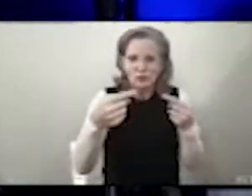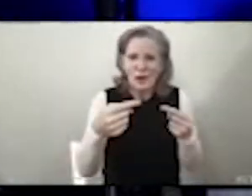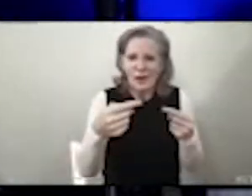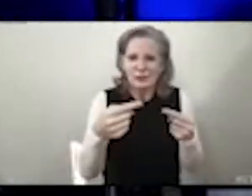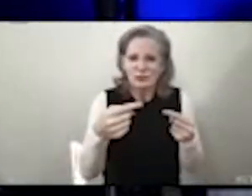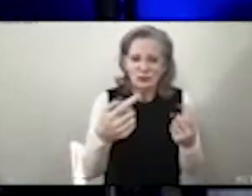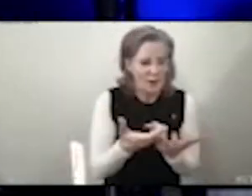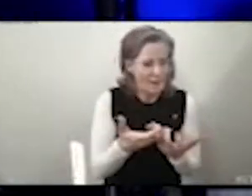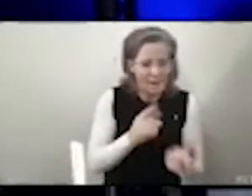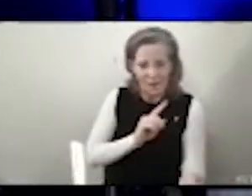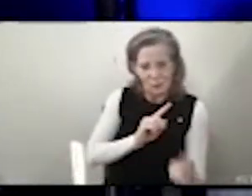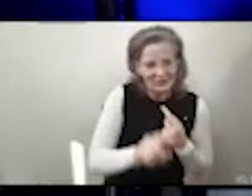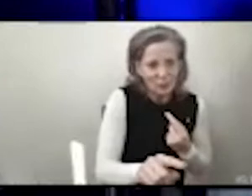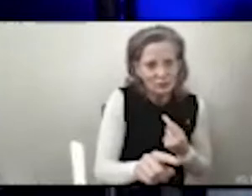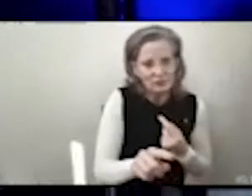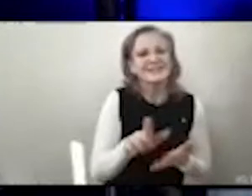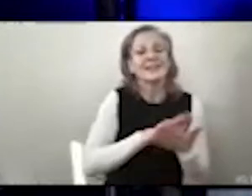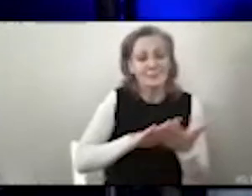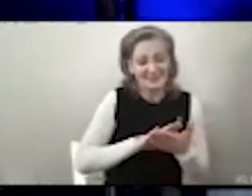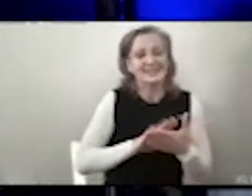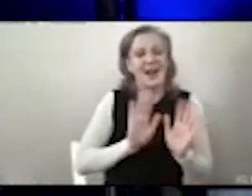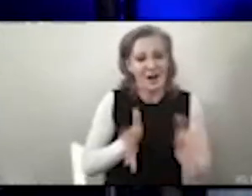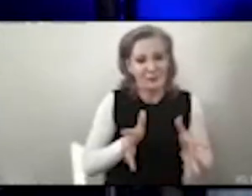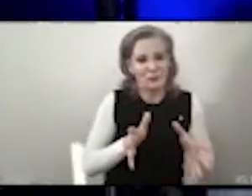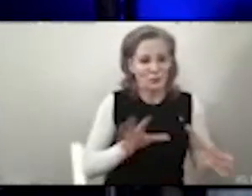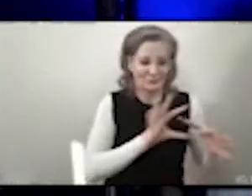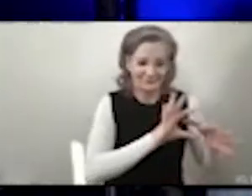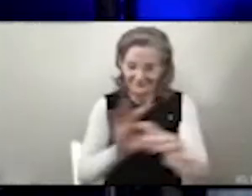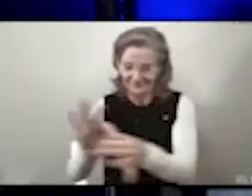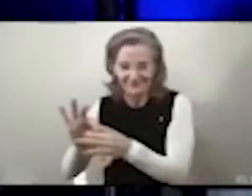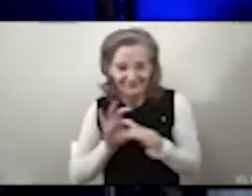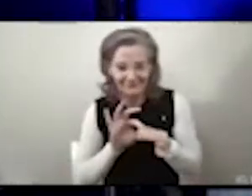across boundaries and harnessing the individual and collective potential of